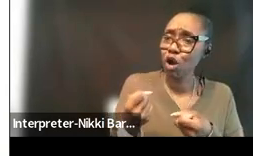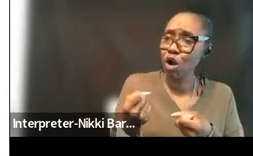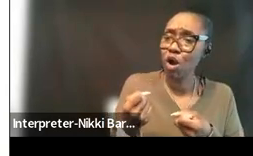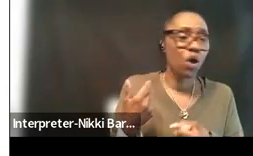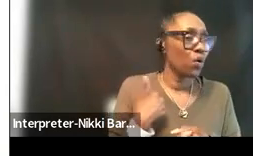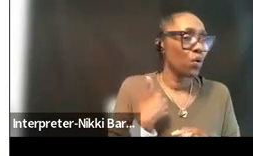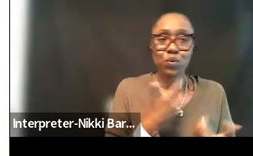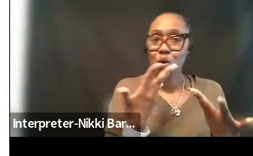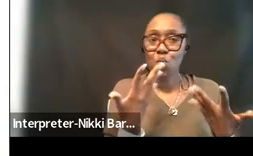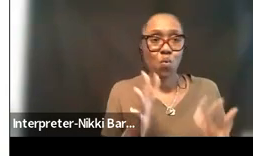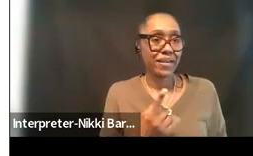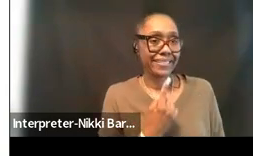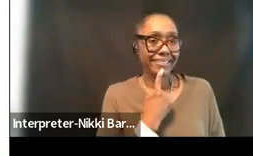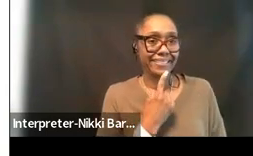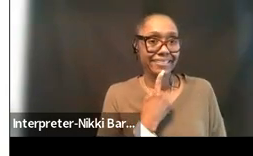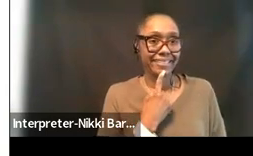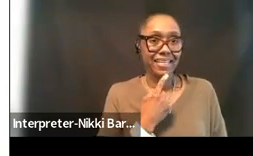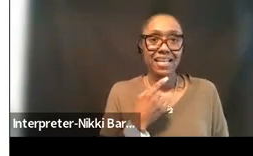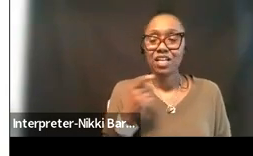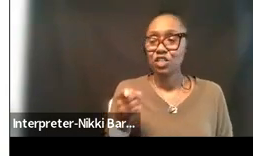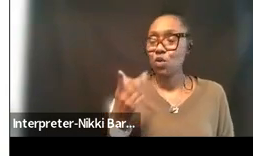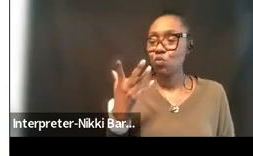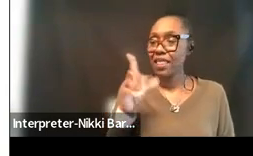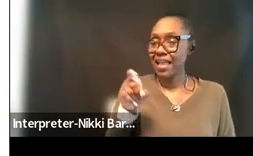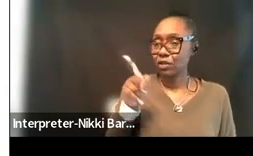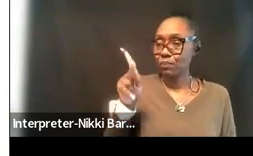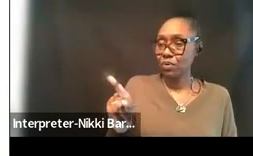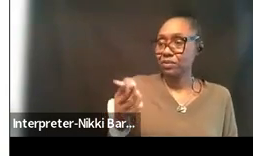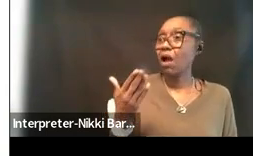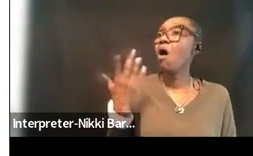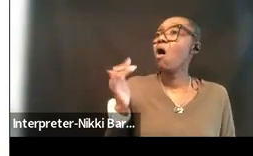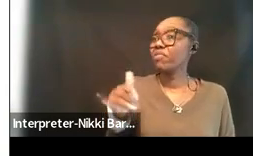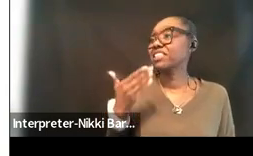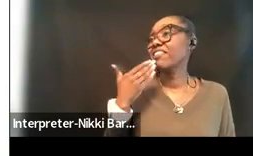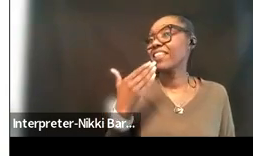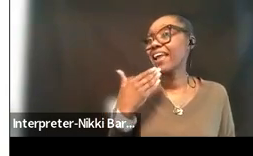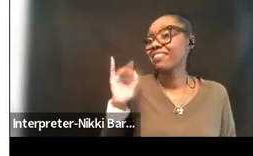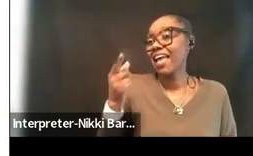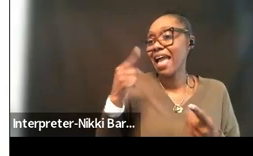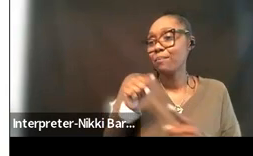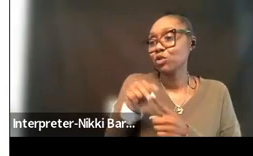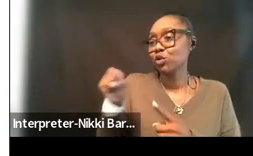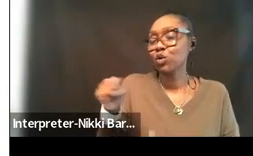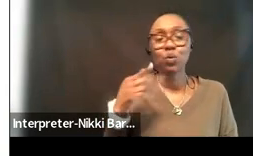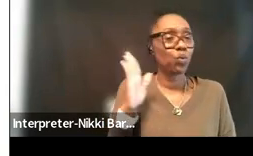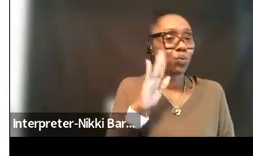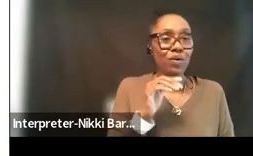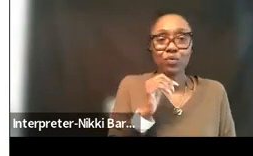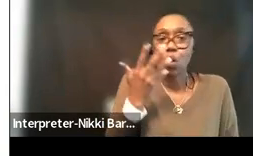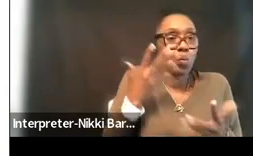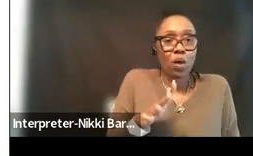That's asking someone to be thankful that this traumatic event happened to them. And we never want to ask someone to be thankful for their trauma.